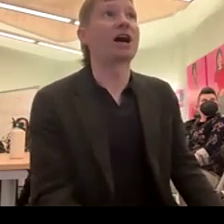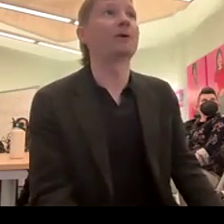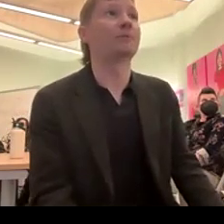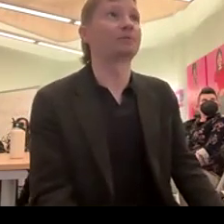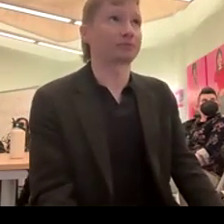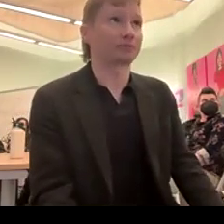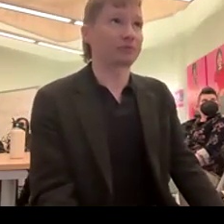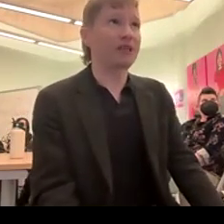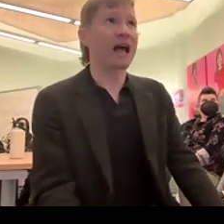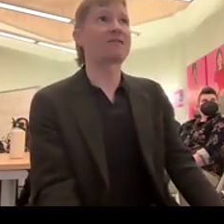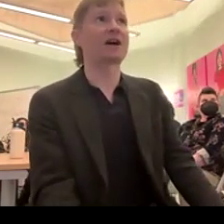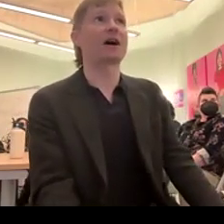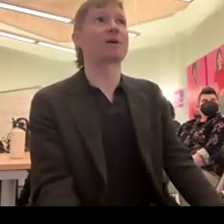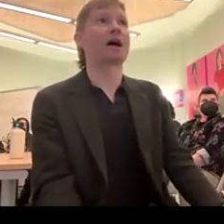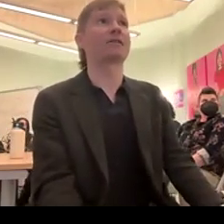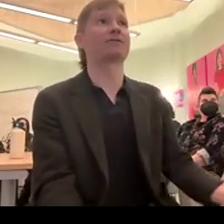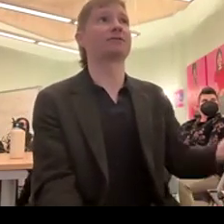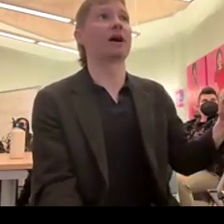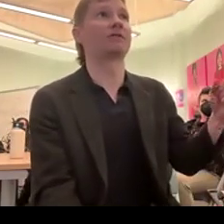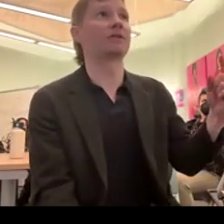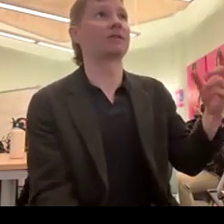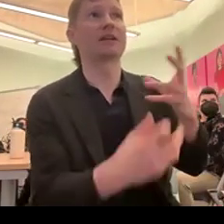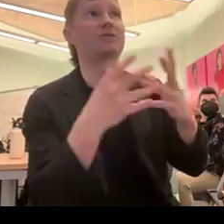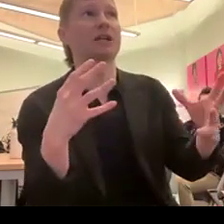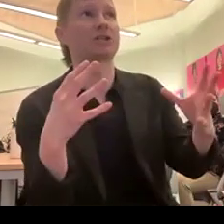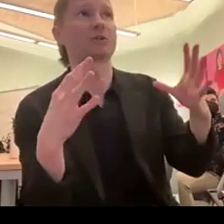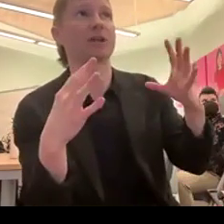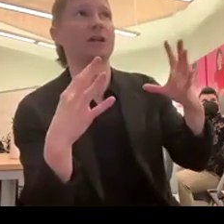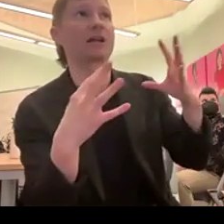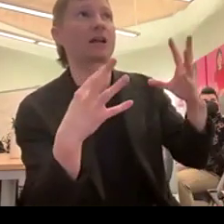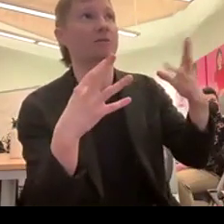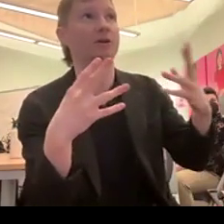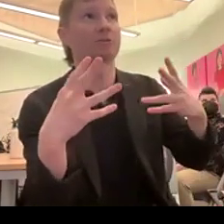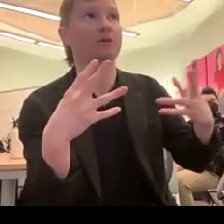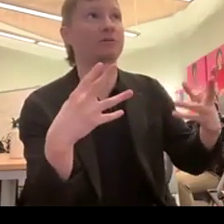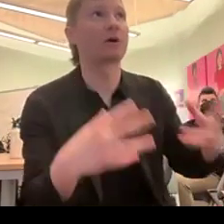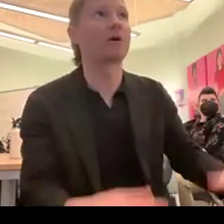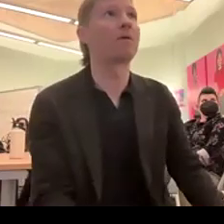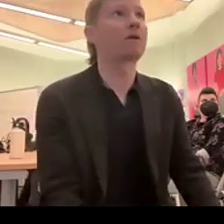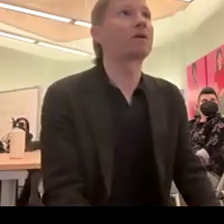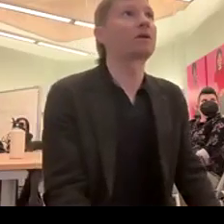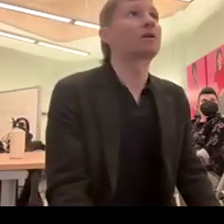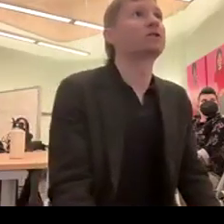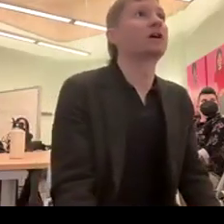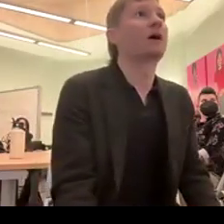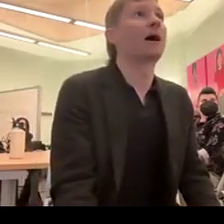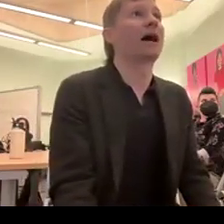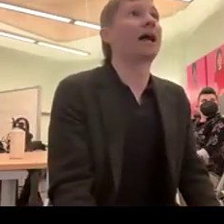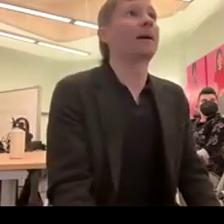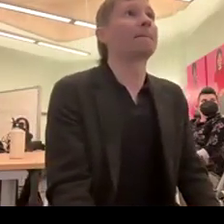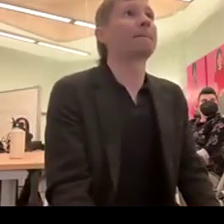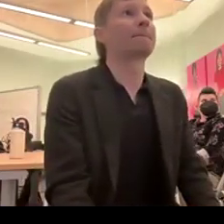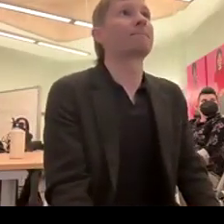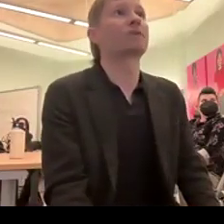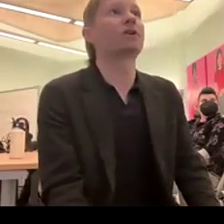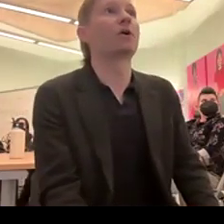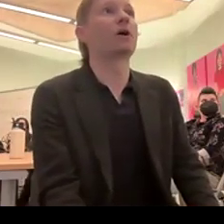so far. And also with my job, I have everything, full connection with the internet. I work remotely